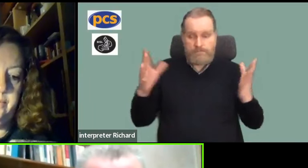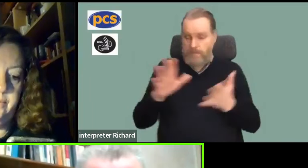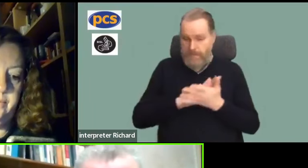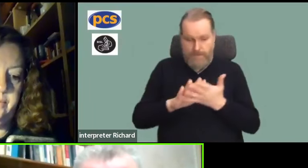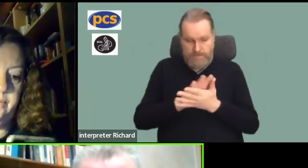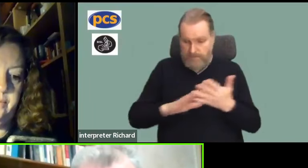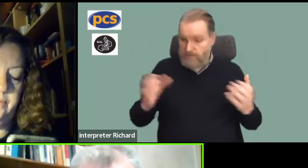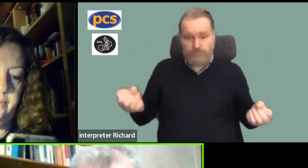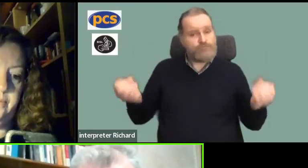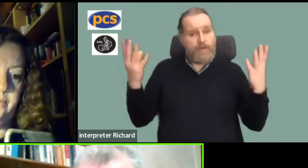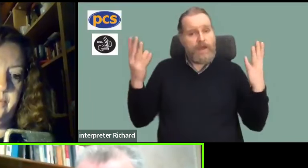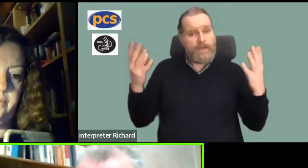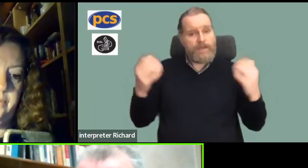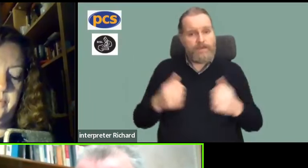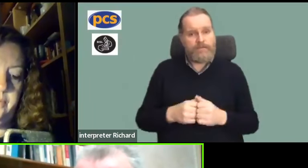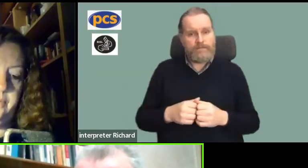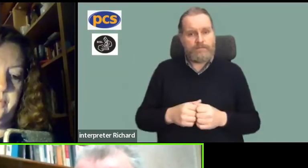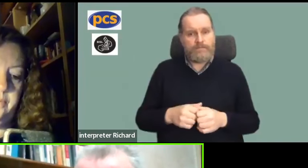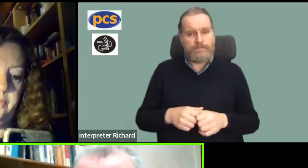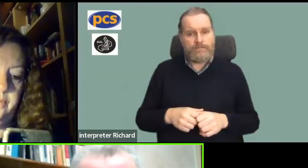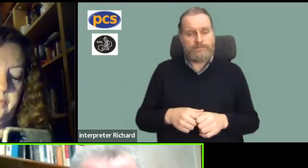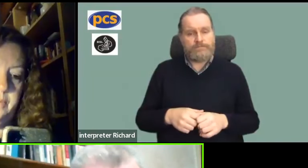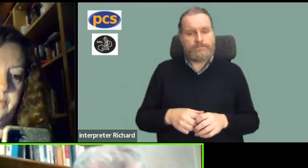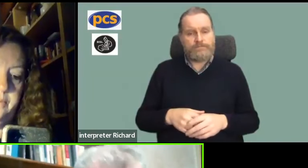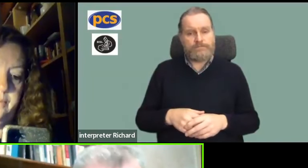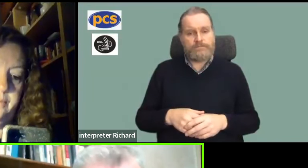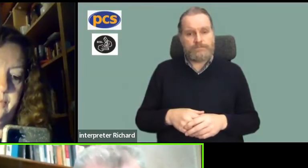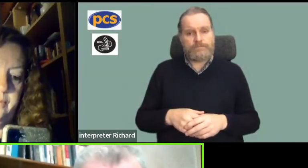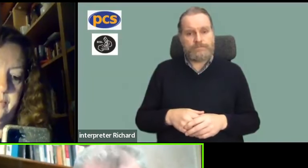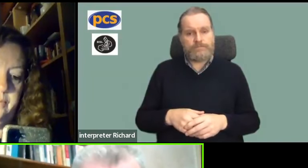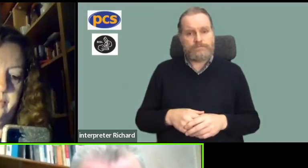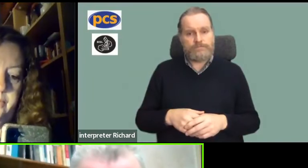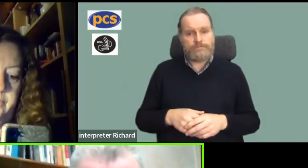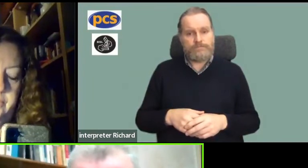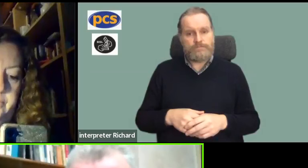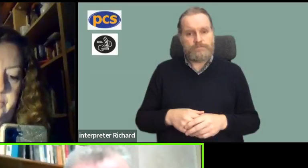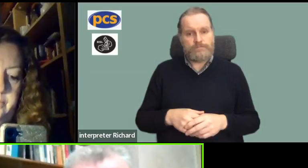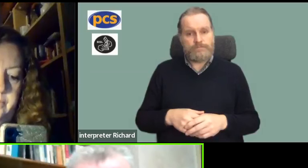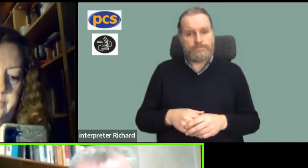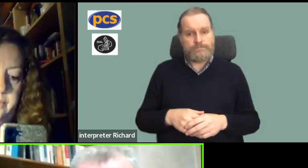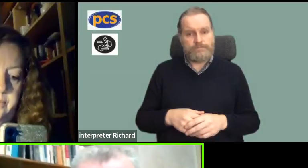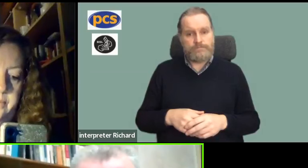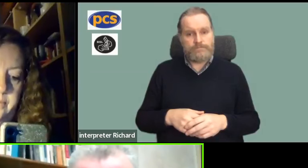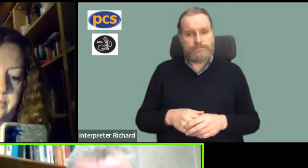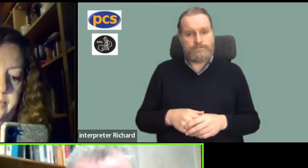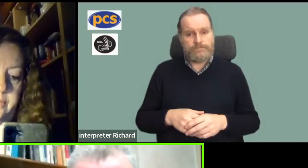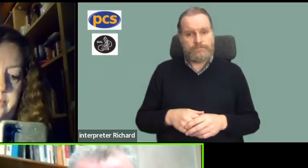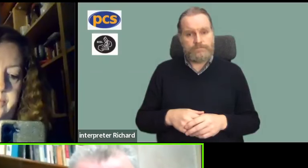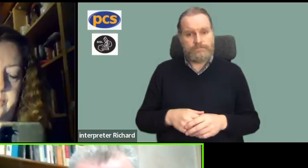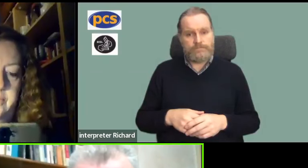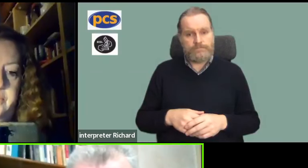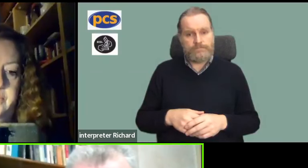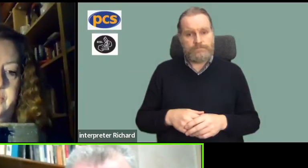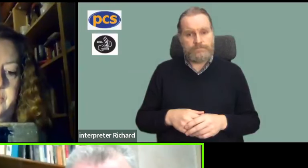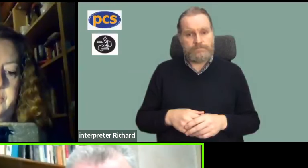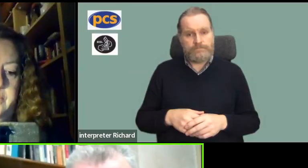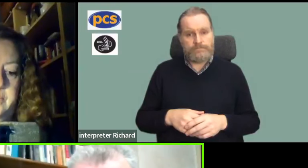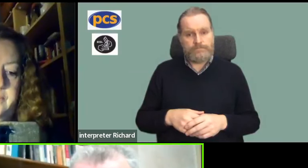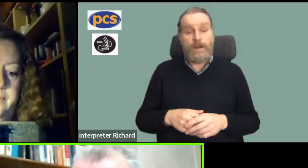that person would be asked d questions, questions. by the by the management on that the management on that potentially could mean mean that I could have serious